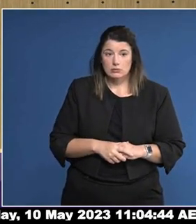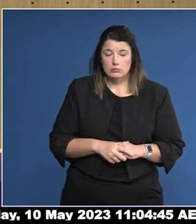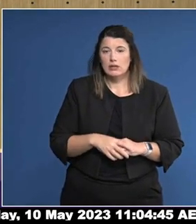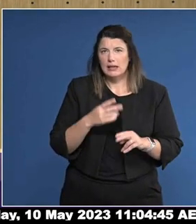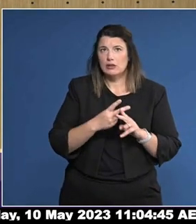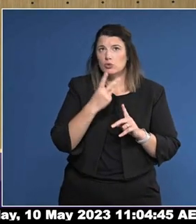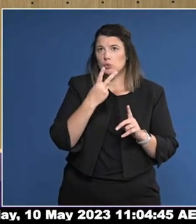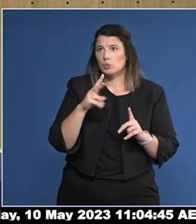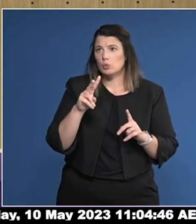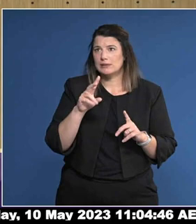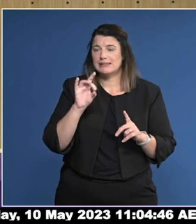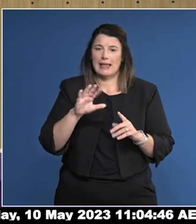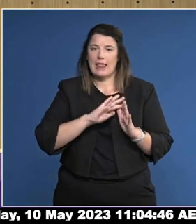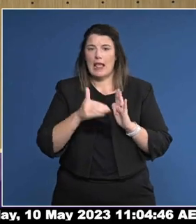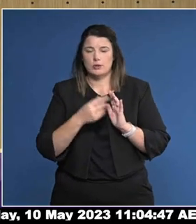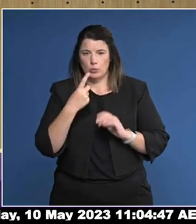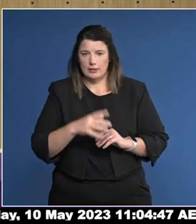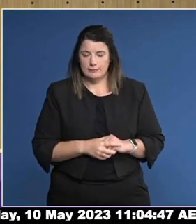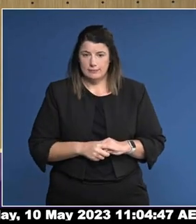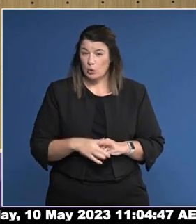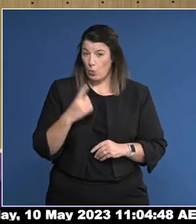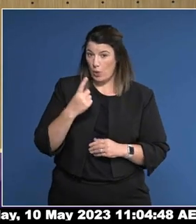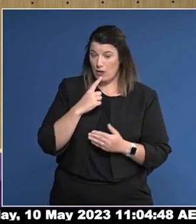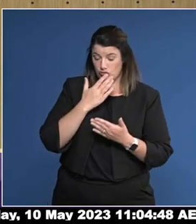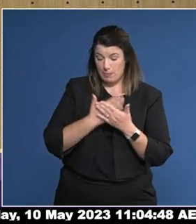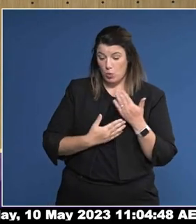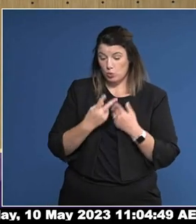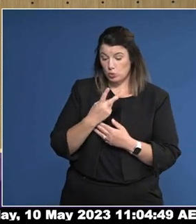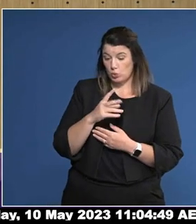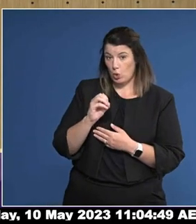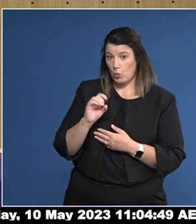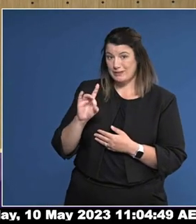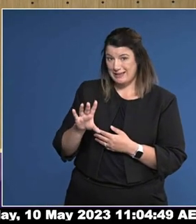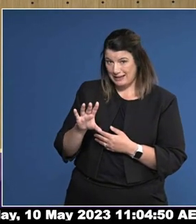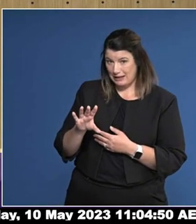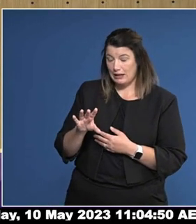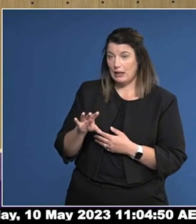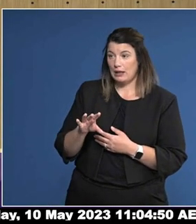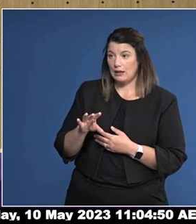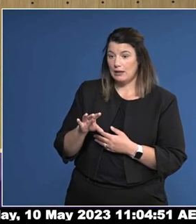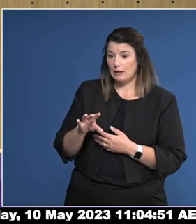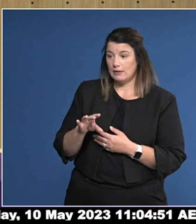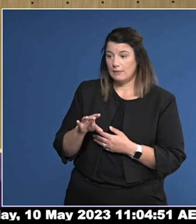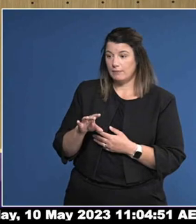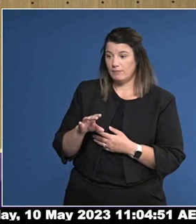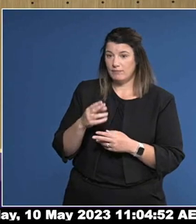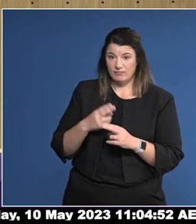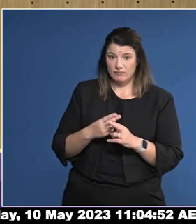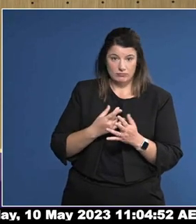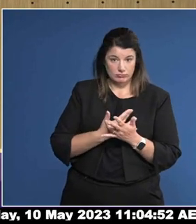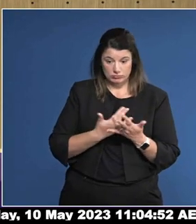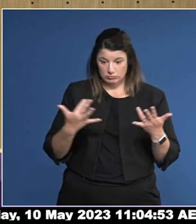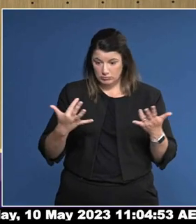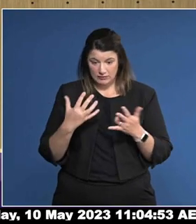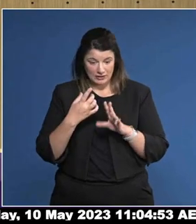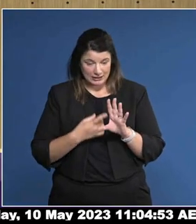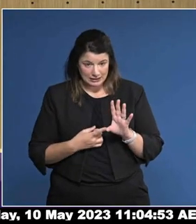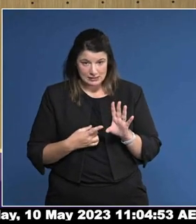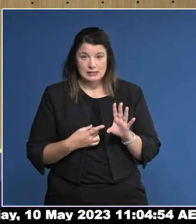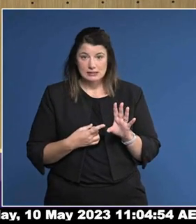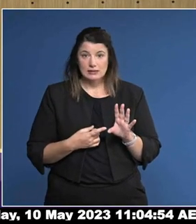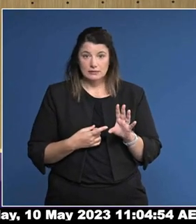So the one report in 2010 for that number of years, almost their